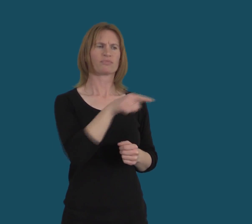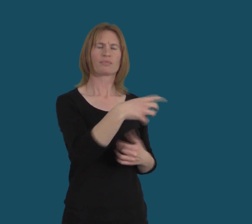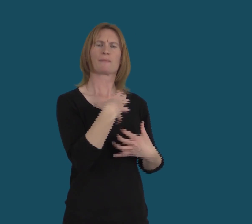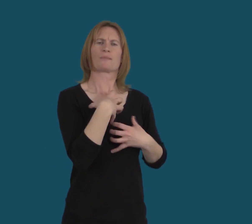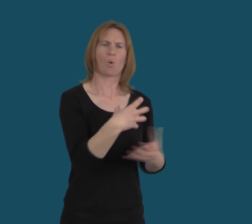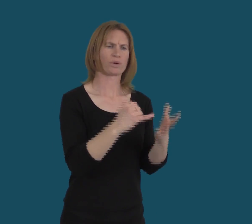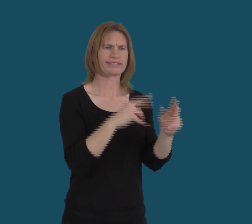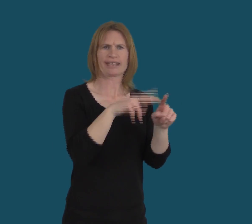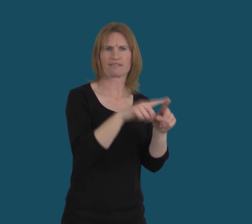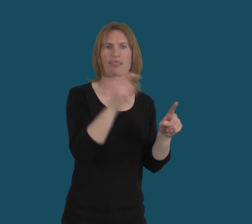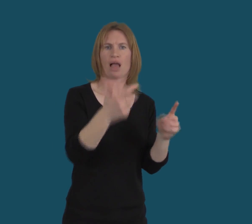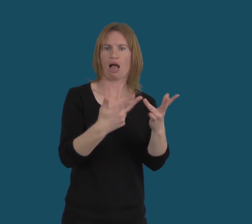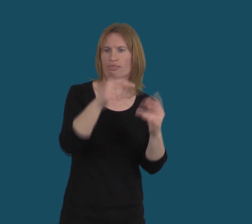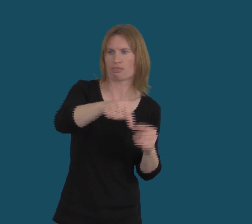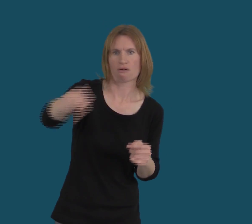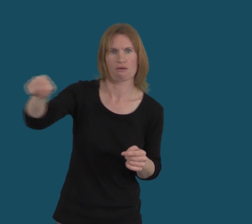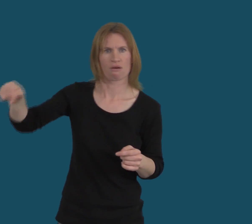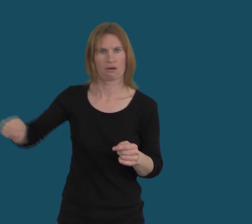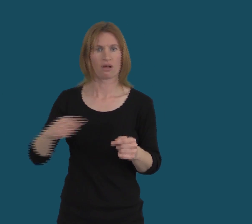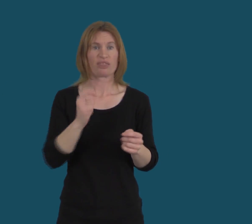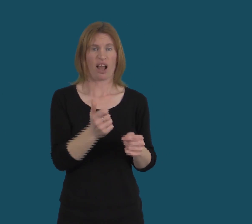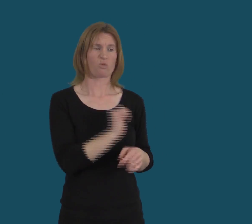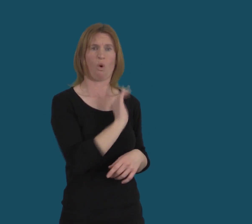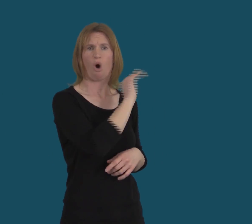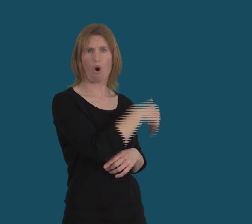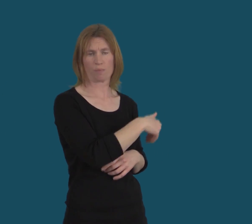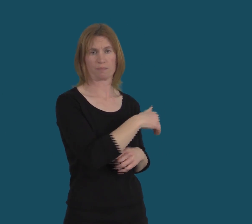Neighbourhood Safer Places are the safest locations in your area during a bushfire, and may be safer than your home.